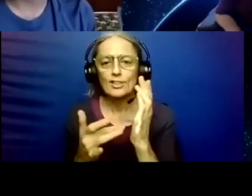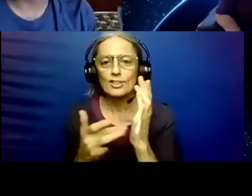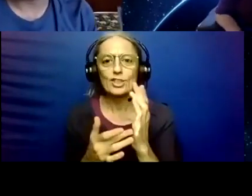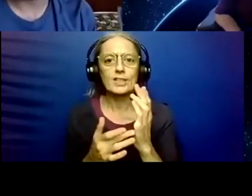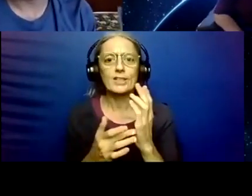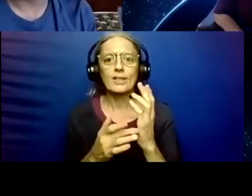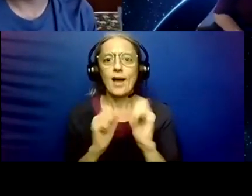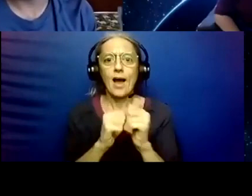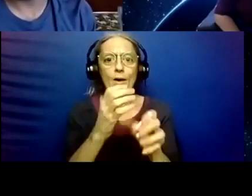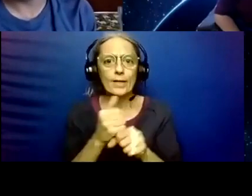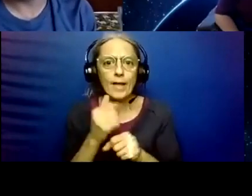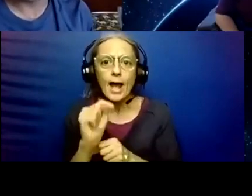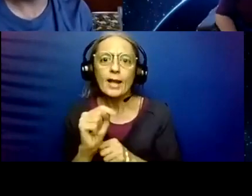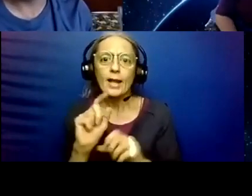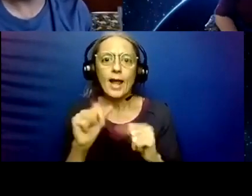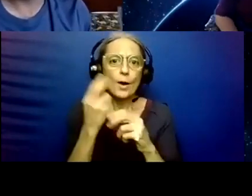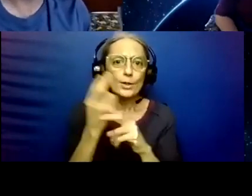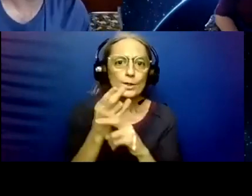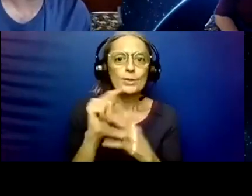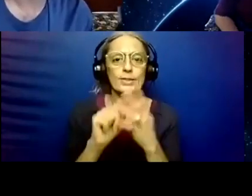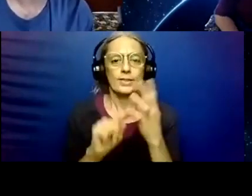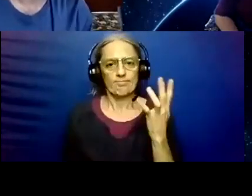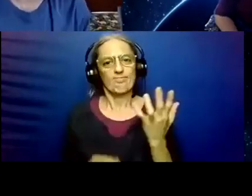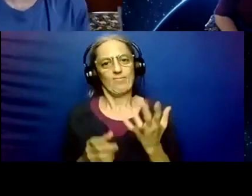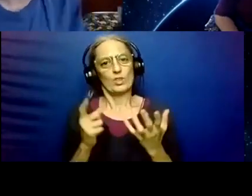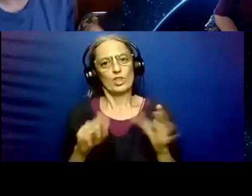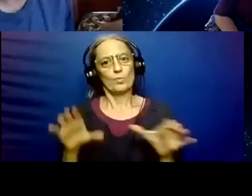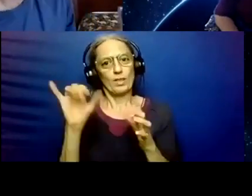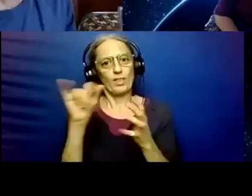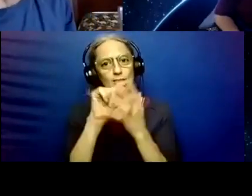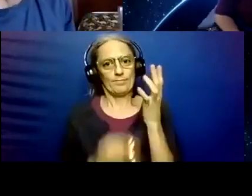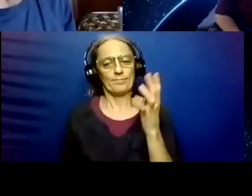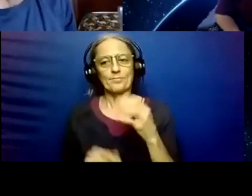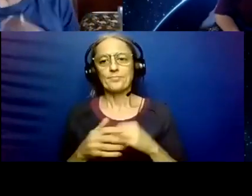And I think one of the big issues, and I talked about it earlier, is